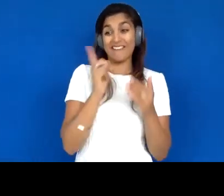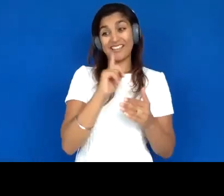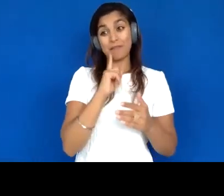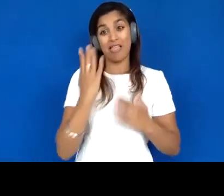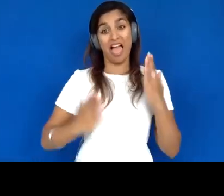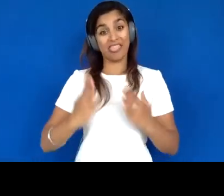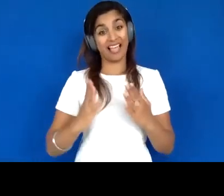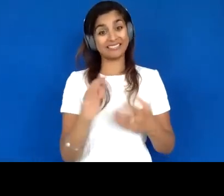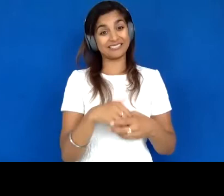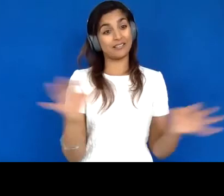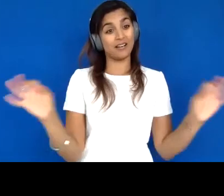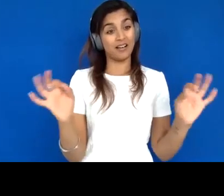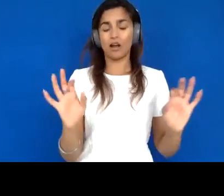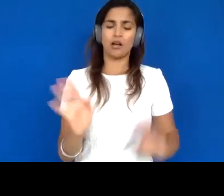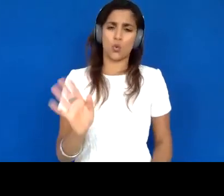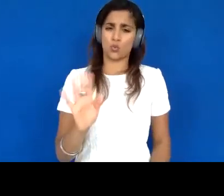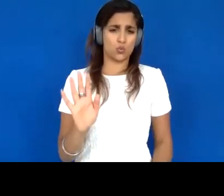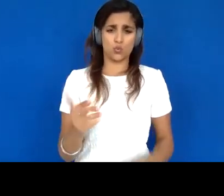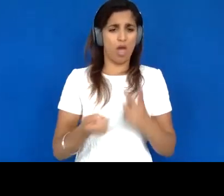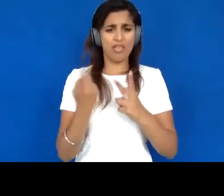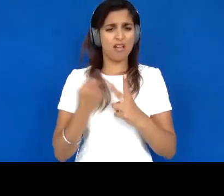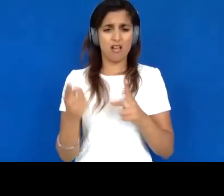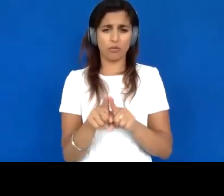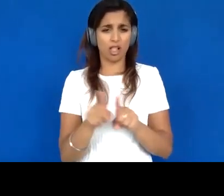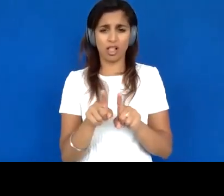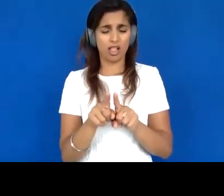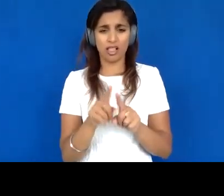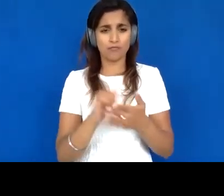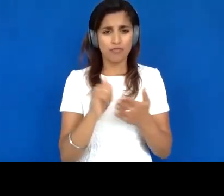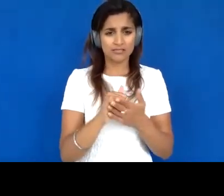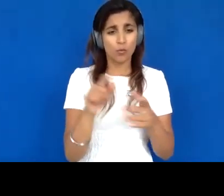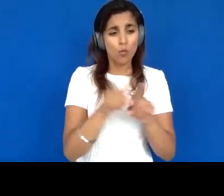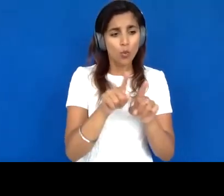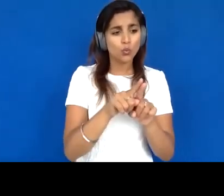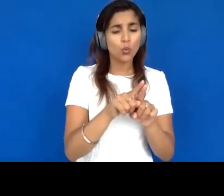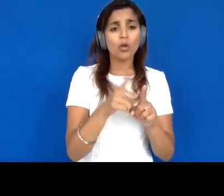super compete superhumans campaigns and branding is also people of color people